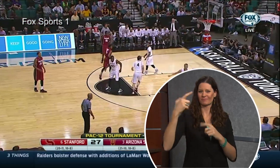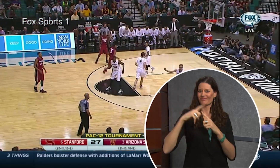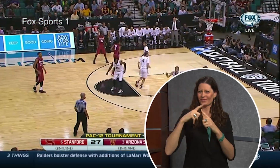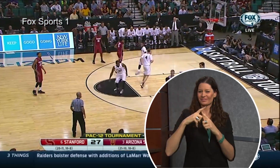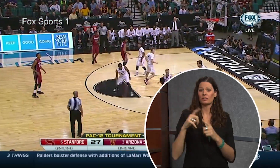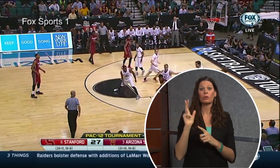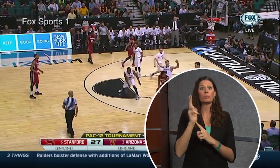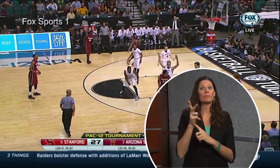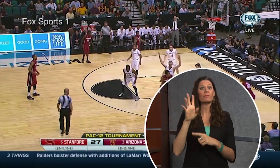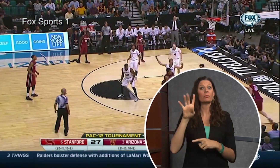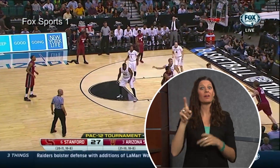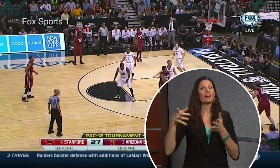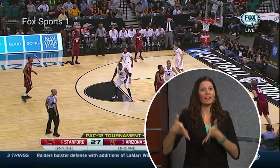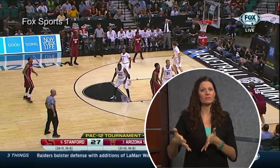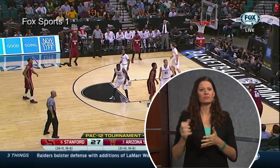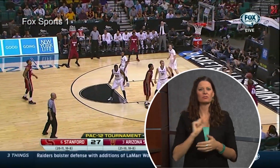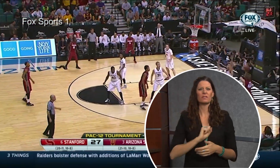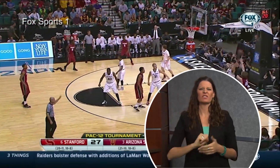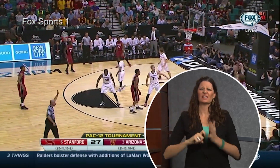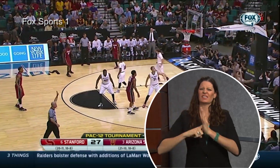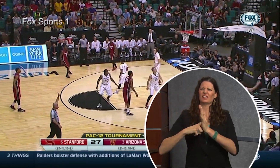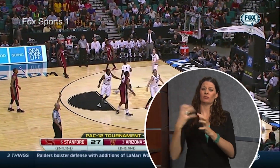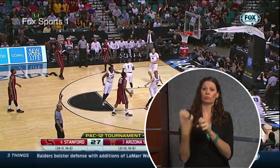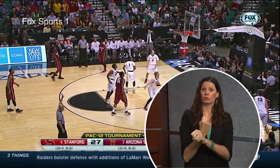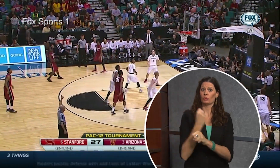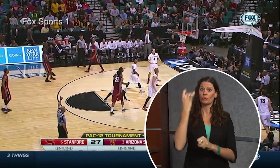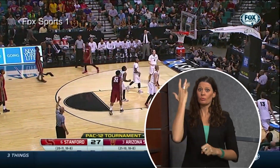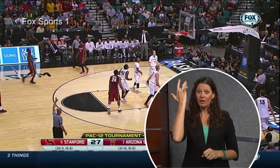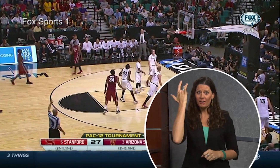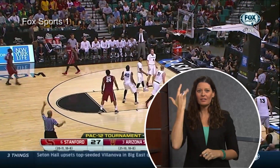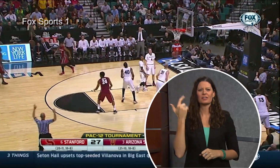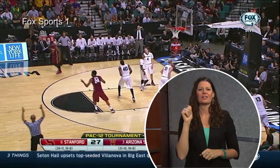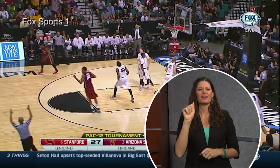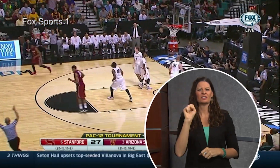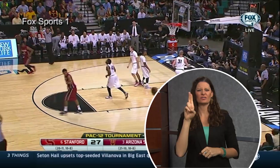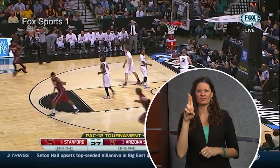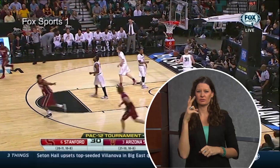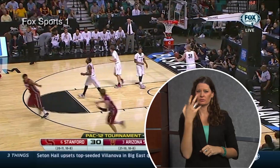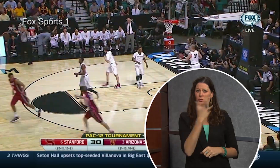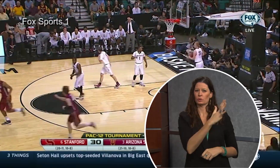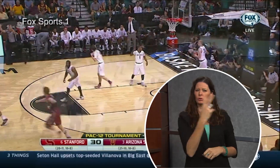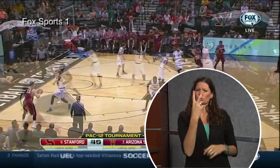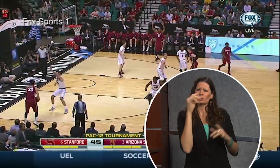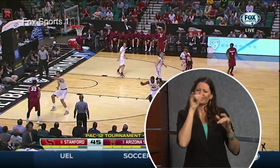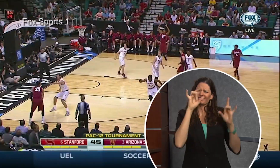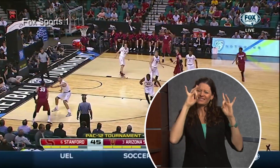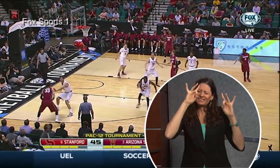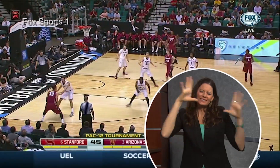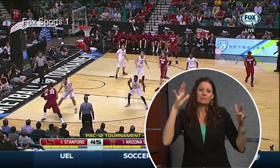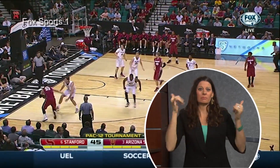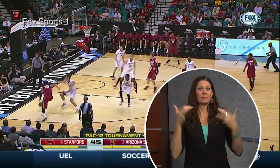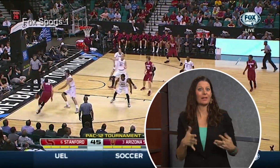OVER A FIVE-MINUTE SPAN TO PUSH THE LEAD TO 21 WITH THREE MINUTES 41 SECONDS LEFT IN THE